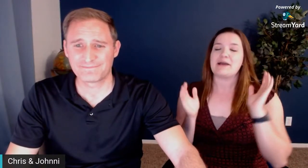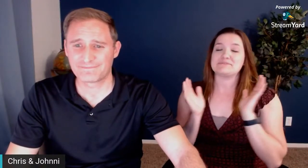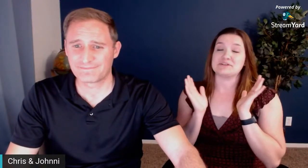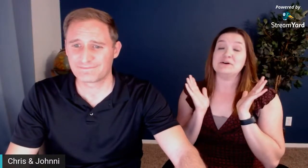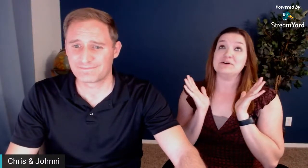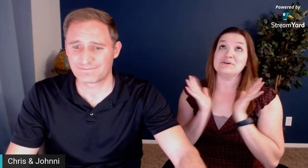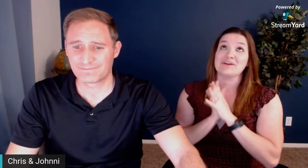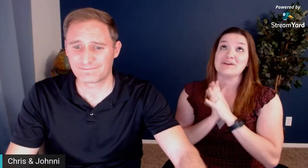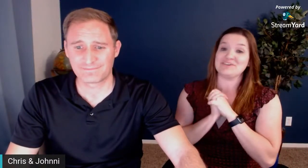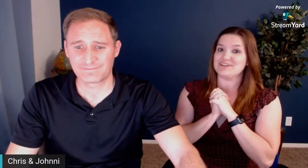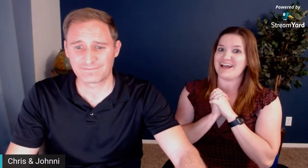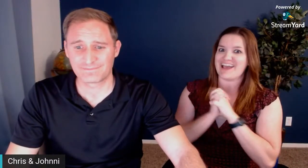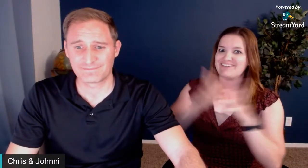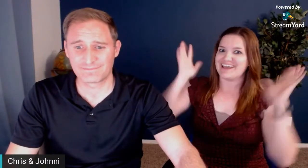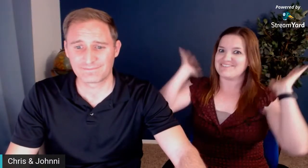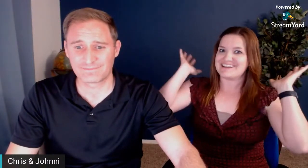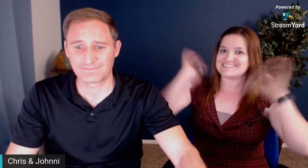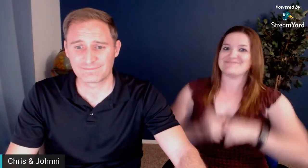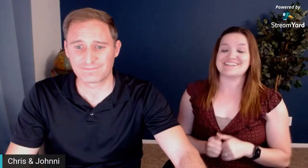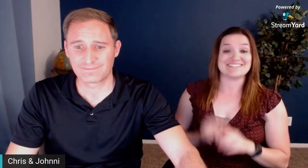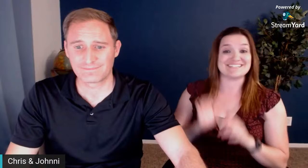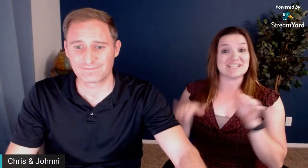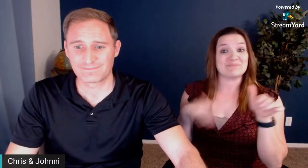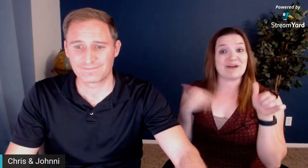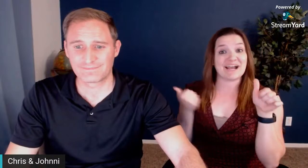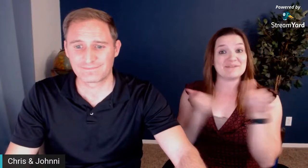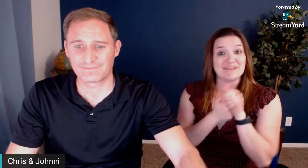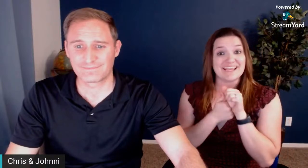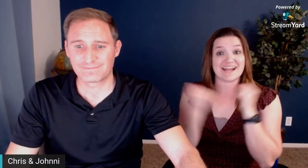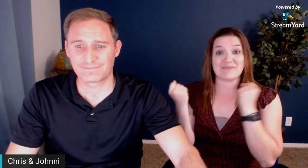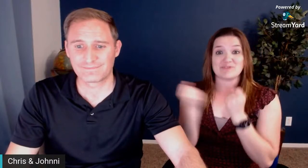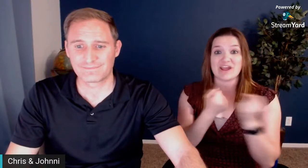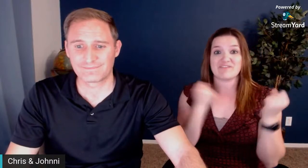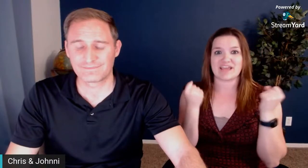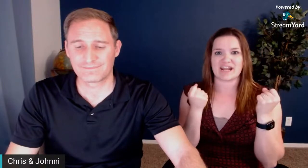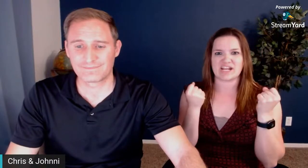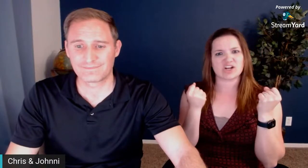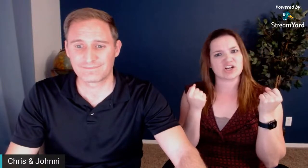i'm so grateful i have a head rest because she sits behind me and i'm driving and i hear her